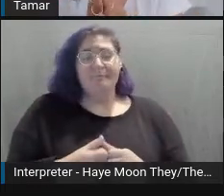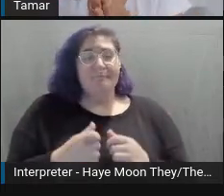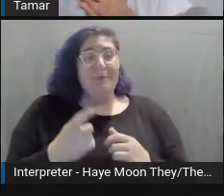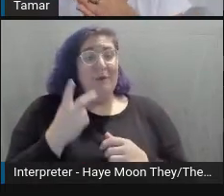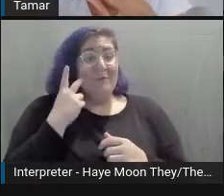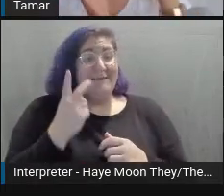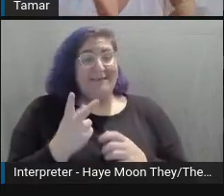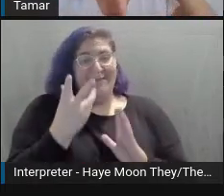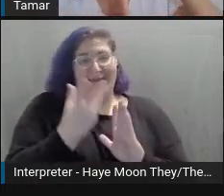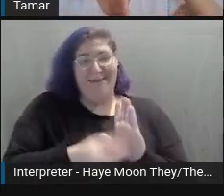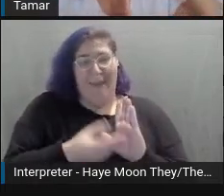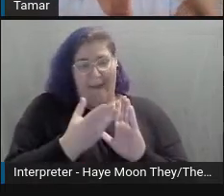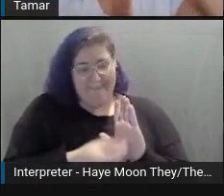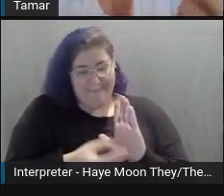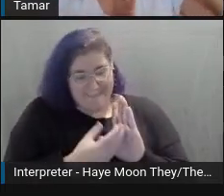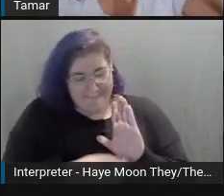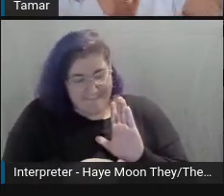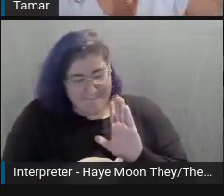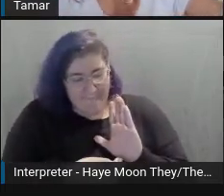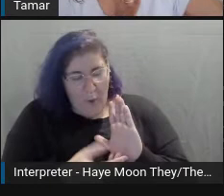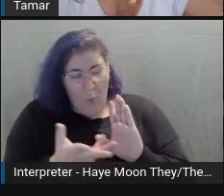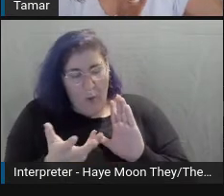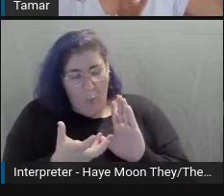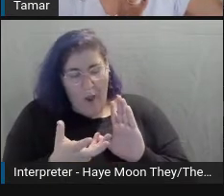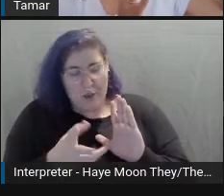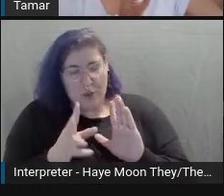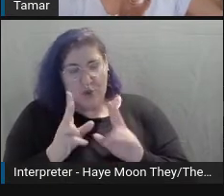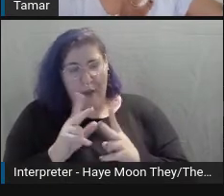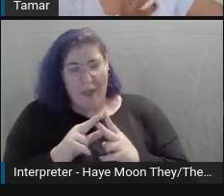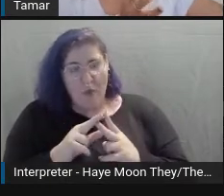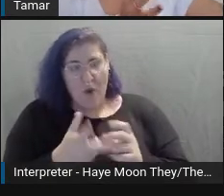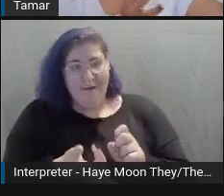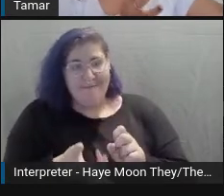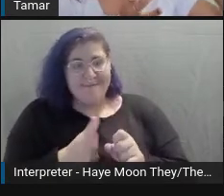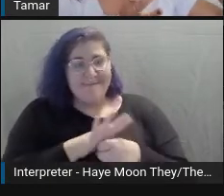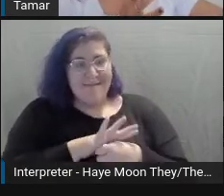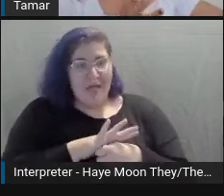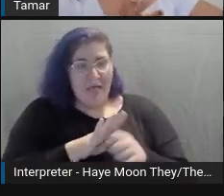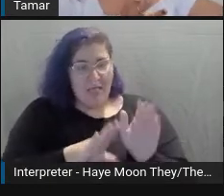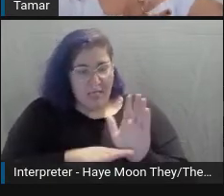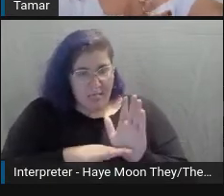between the test automation that's implemented in organizations